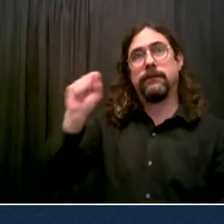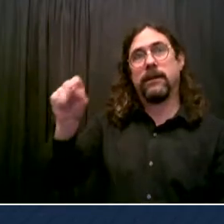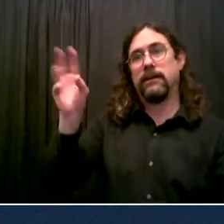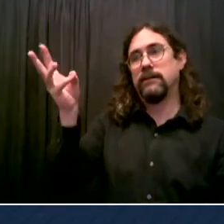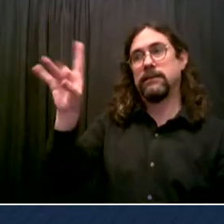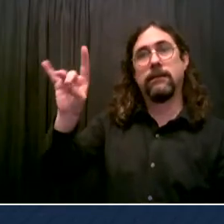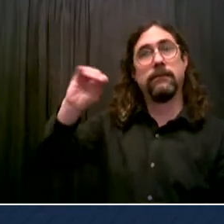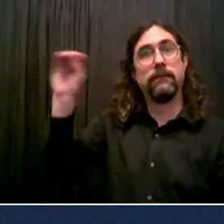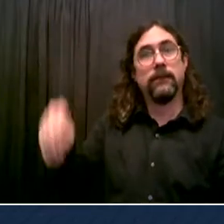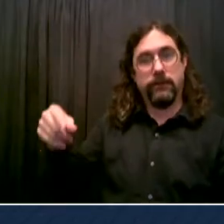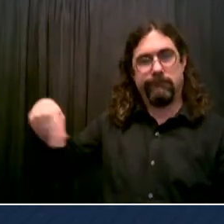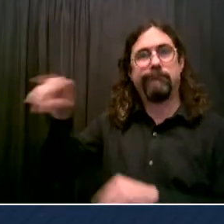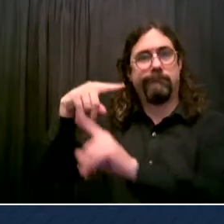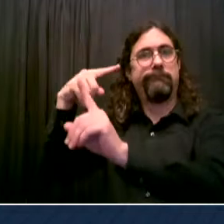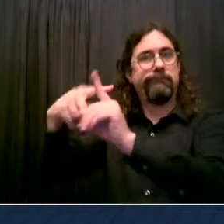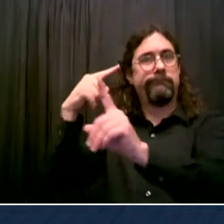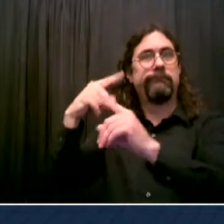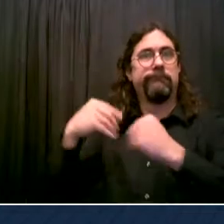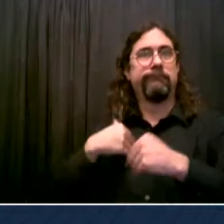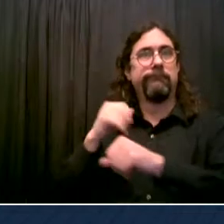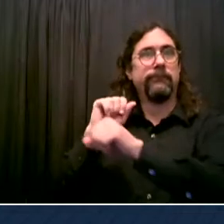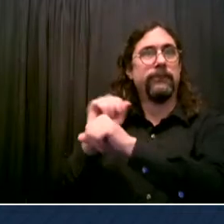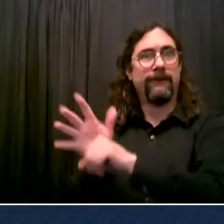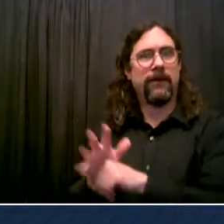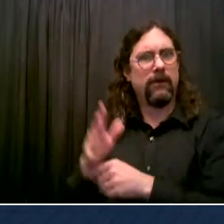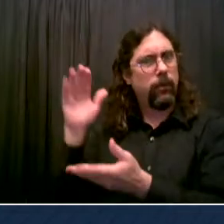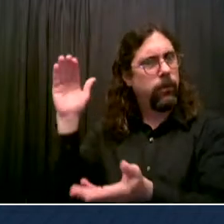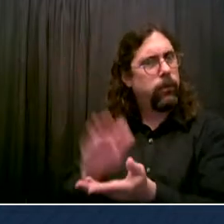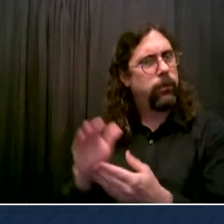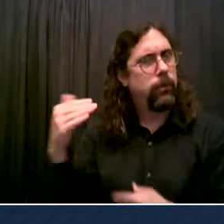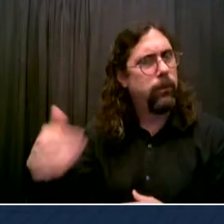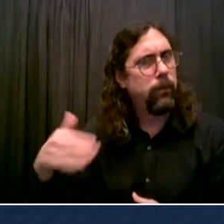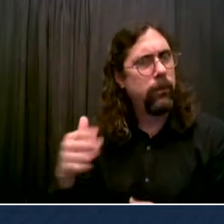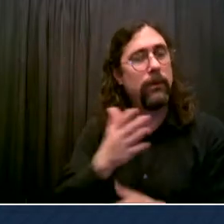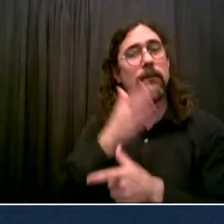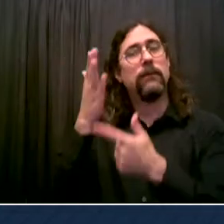SUSPECTED COVID-19 IS 90.